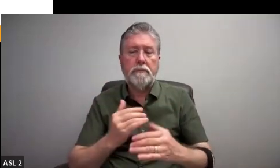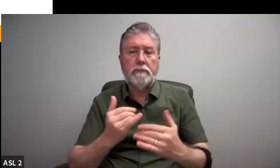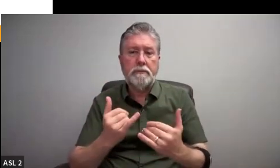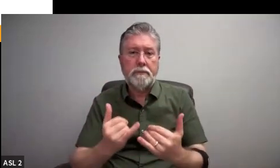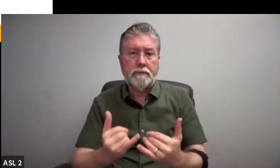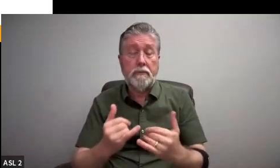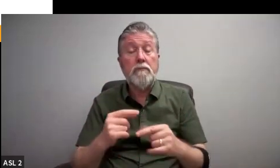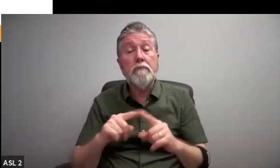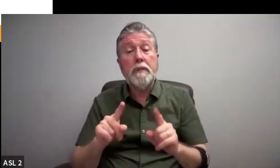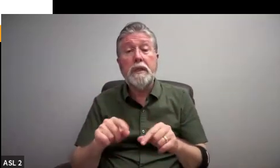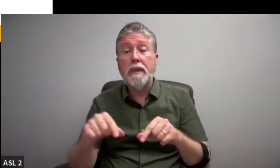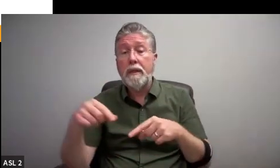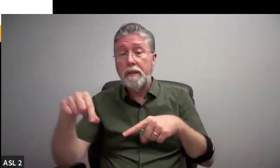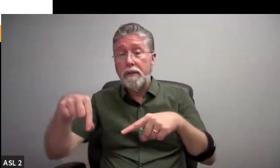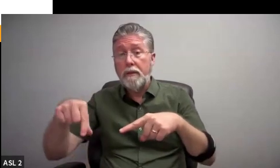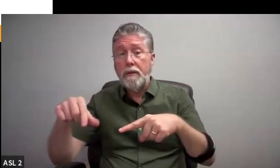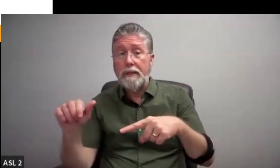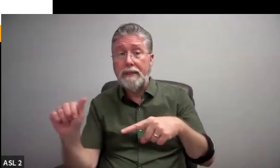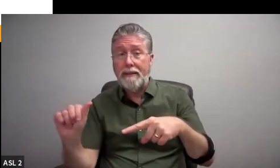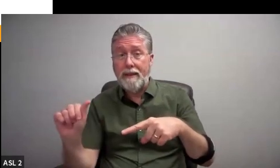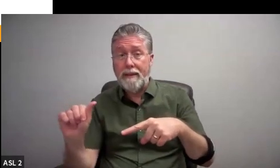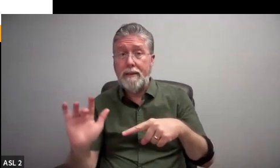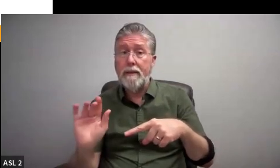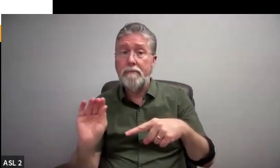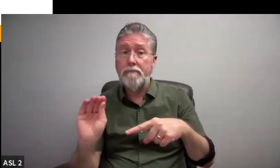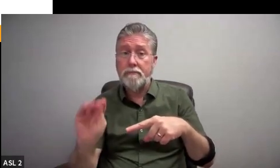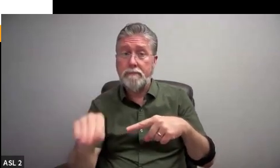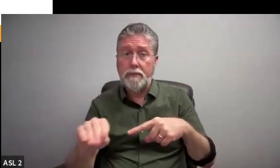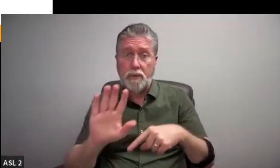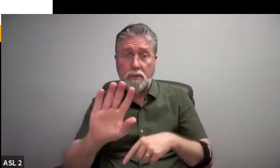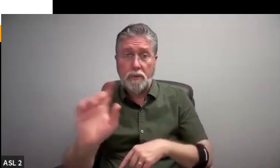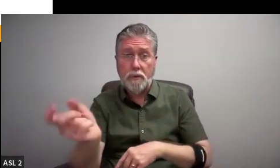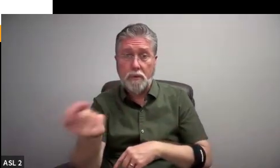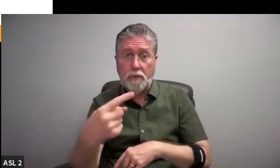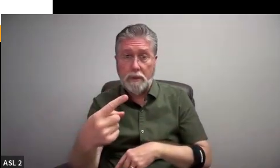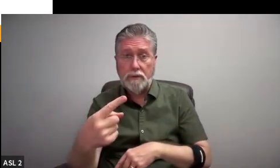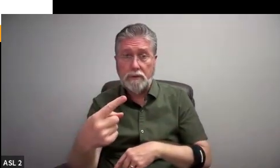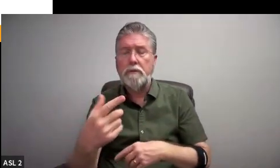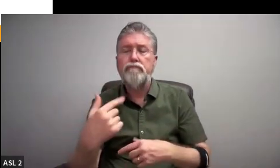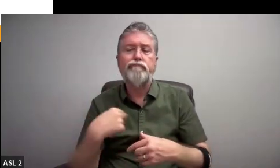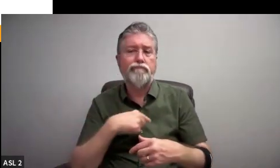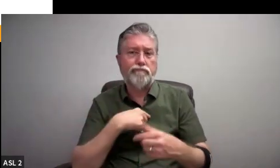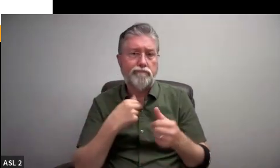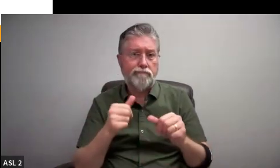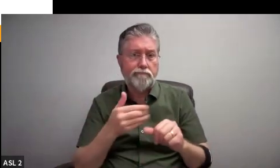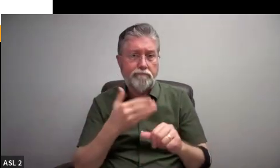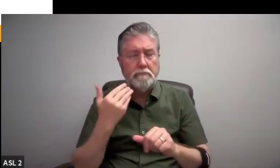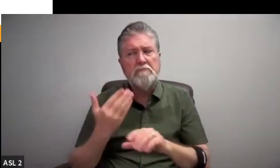the Q&A feature to leave questions. We're going to do our best, as we have in previous webinars,